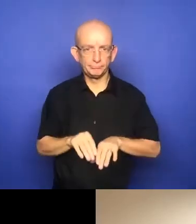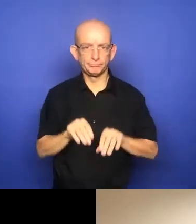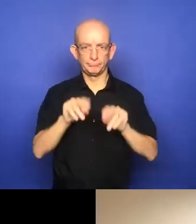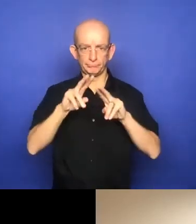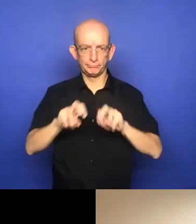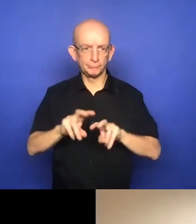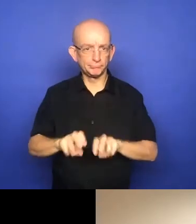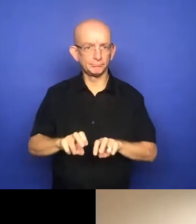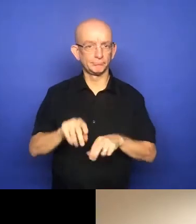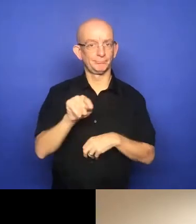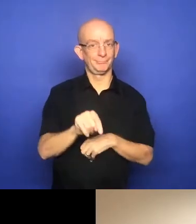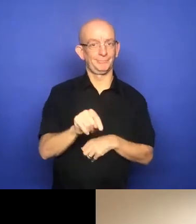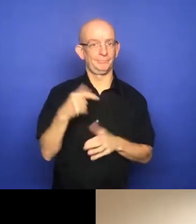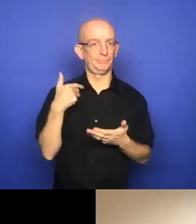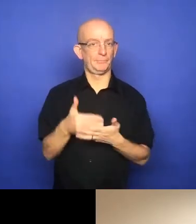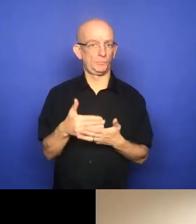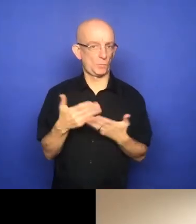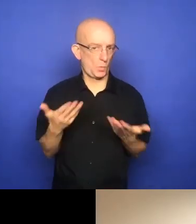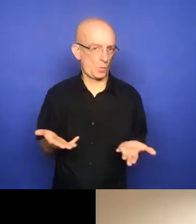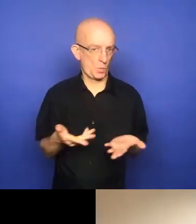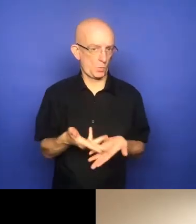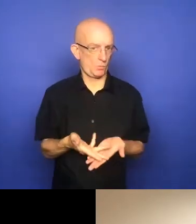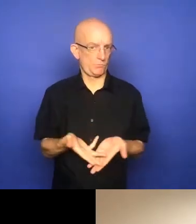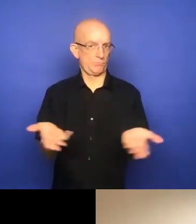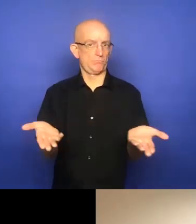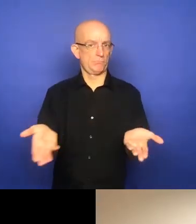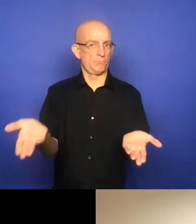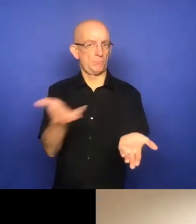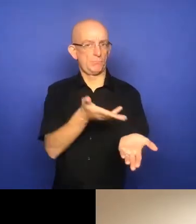now is for everyone to use it and from the Stakeholder Group of Persons with